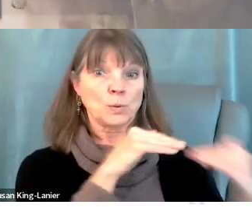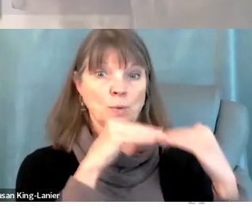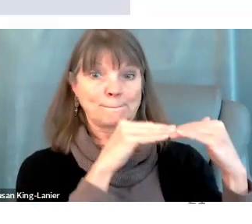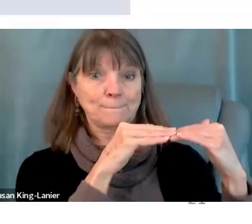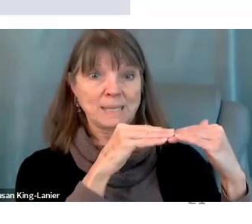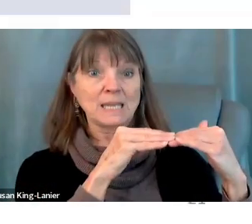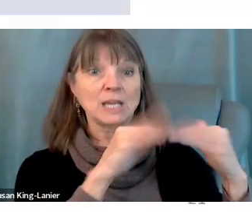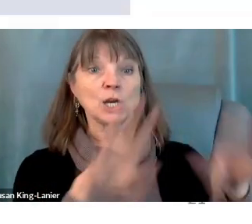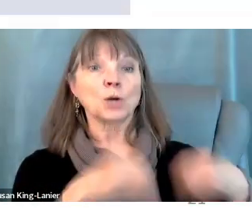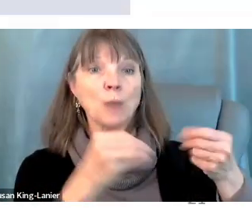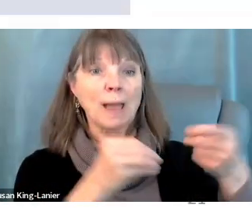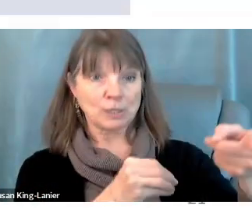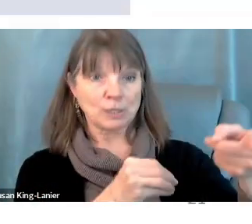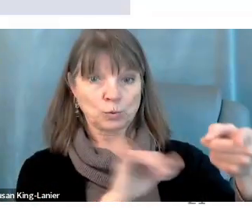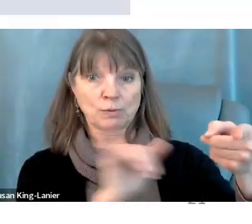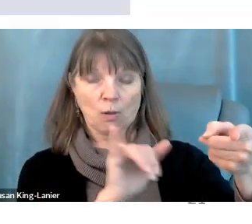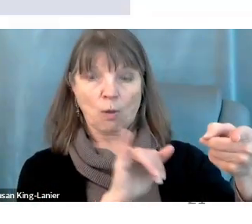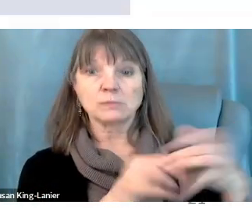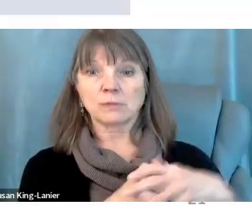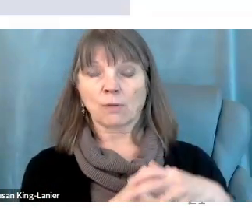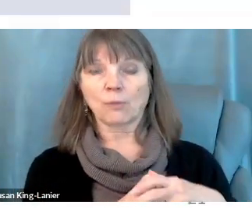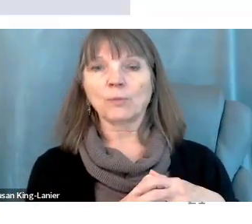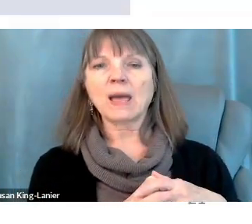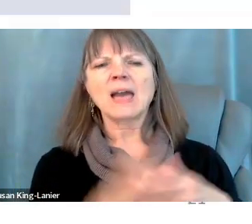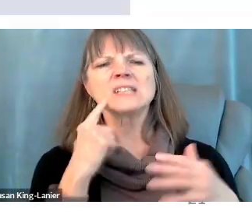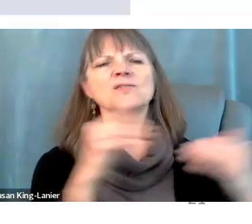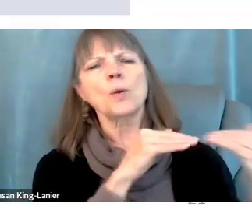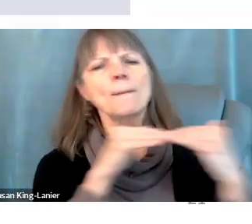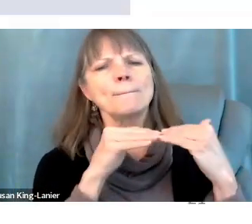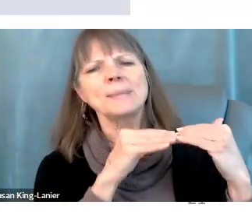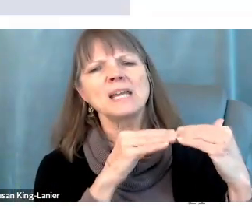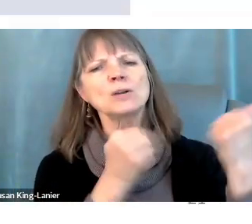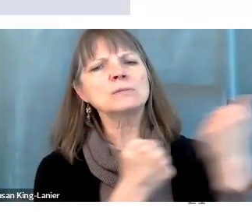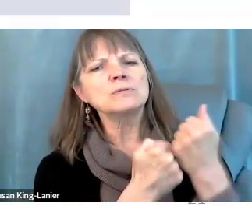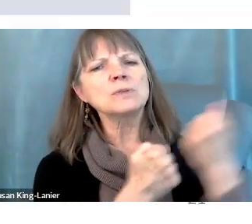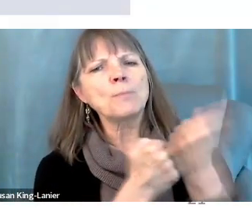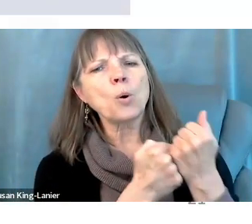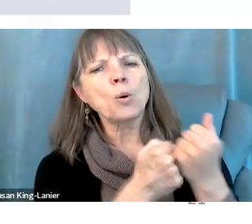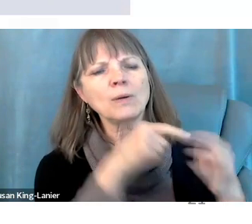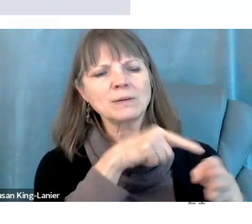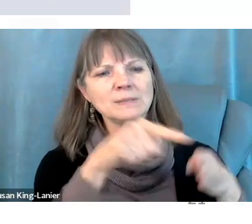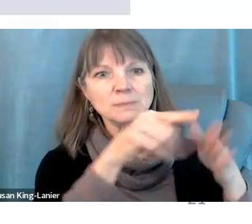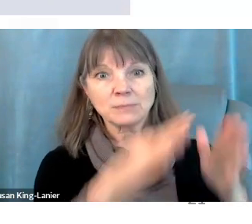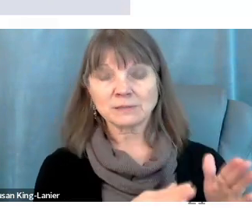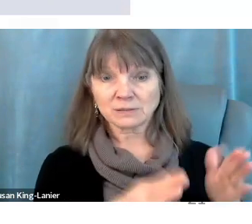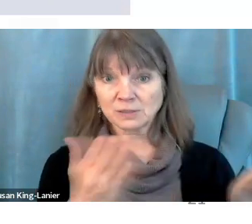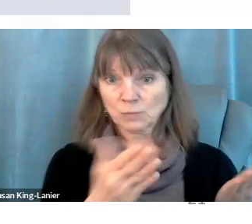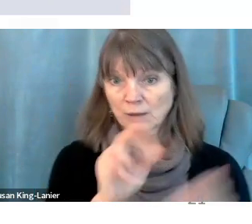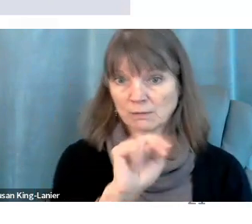I'm actually including the information for peers right here. So again, this is for peers support specialist in